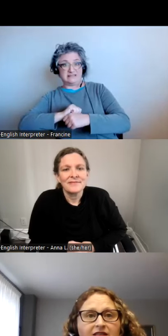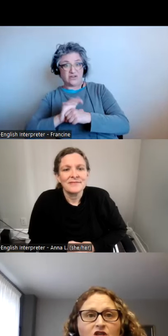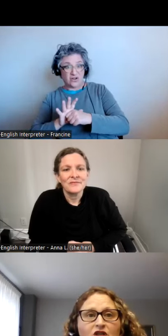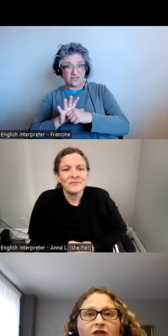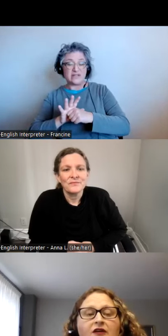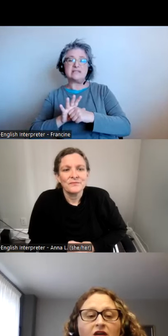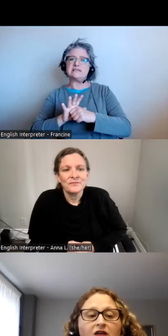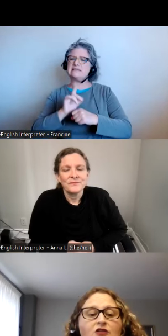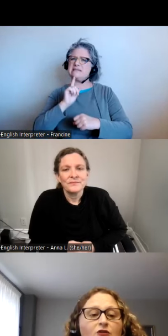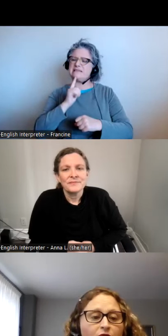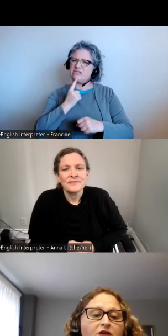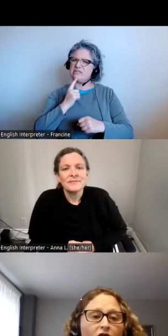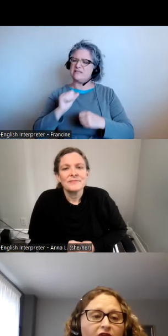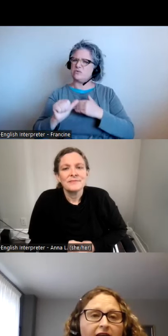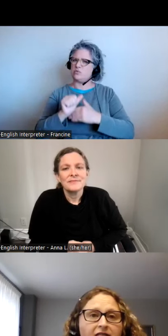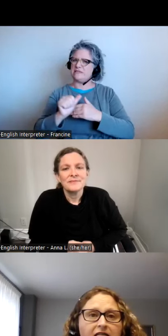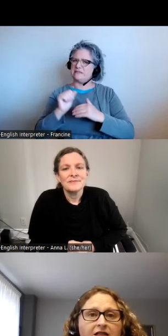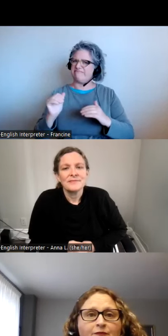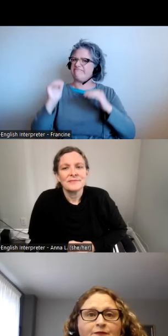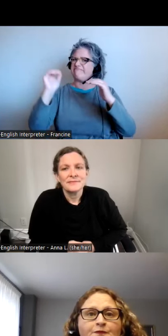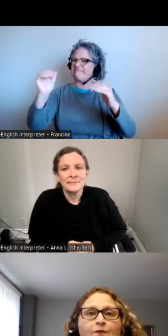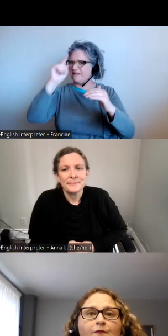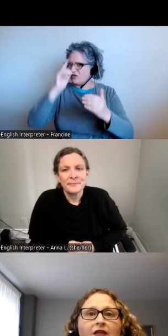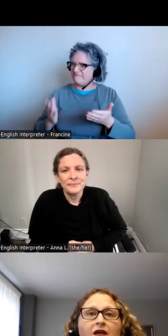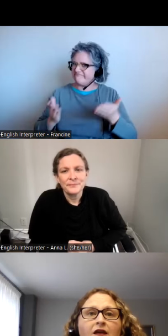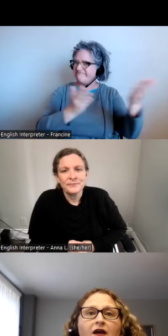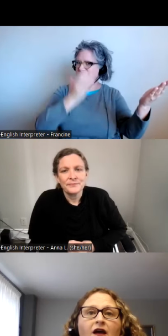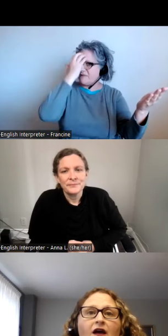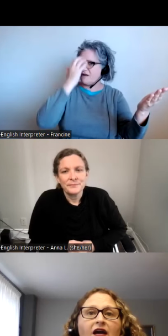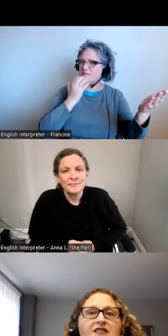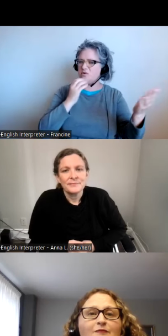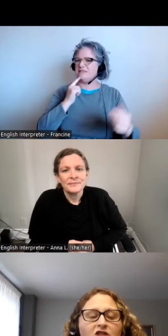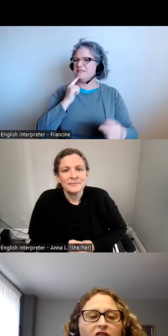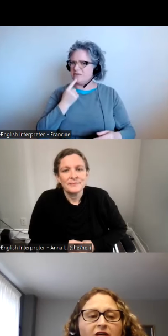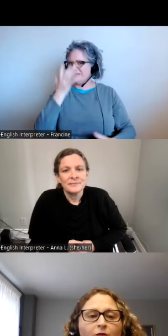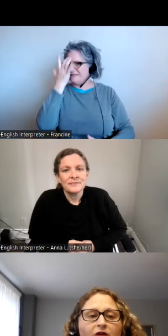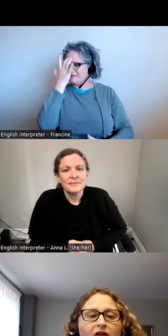pregnant individuals are at higher risk of severe illness and hospitalization due to Covid-